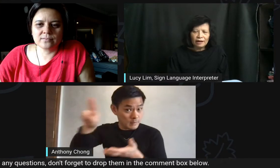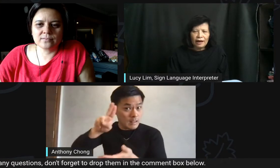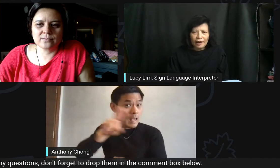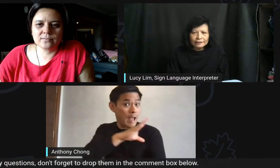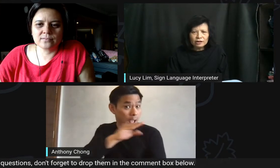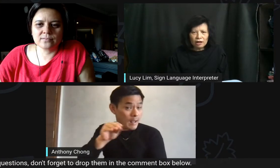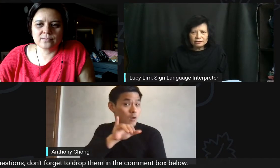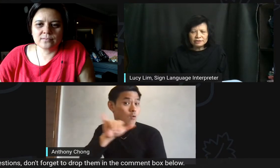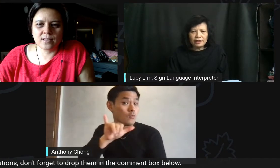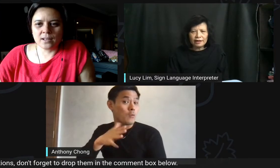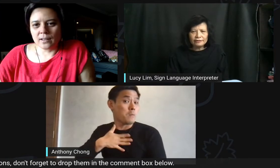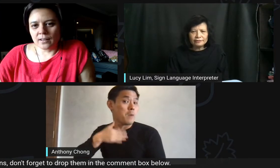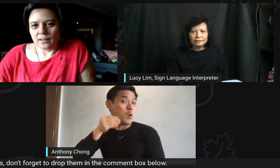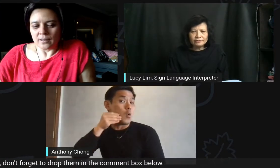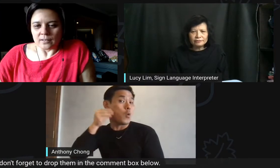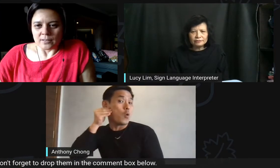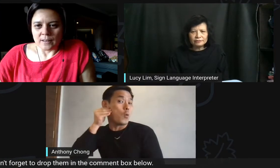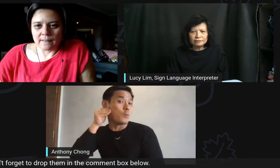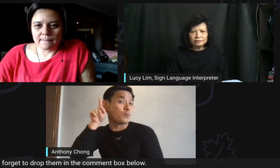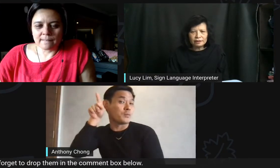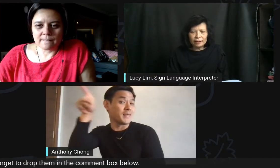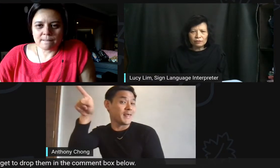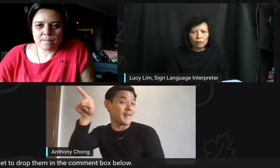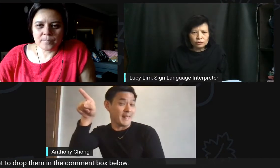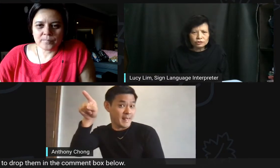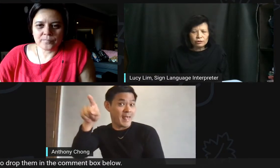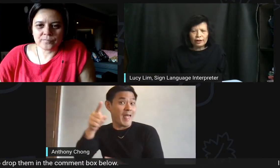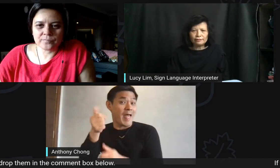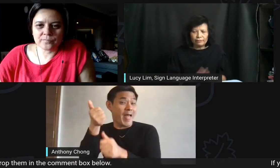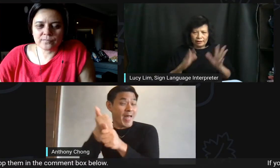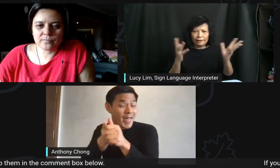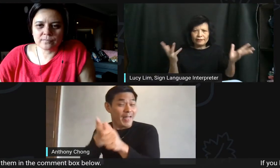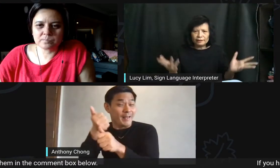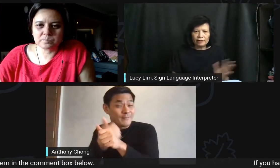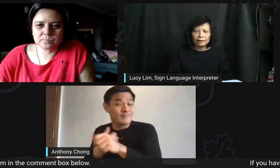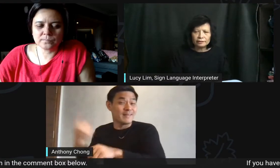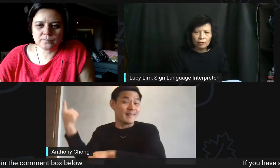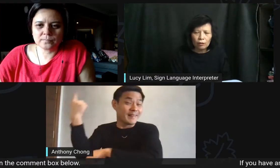At Gallaudet, and also at my-